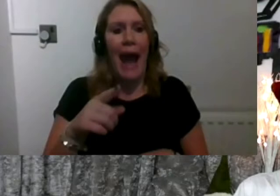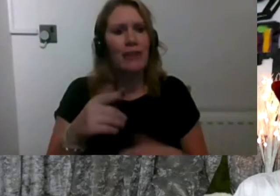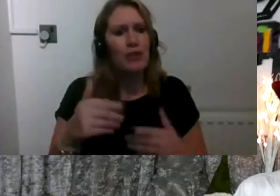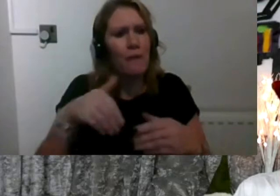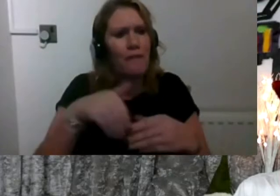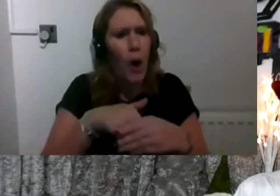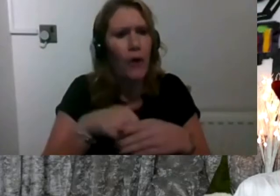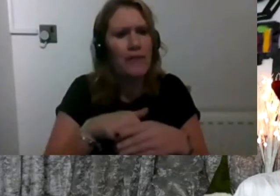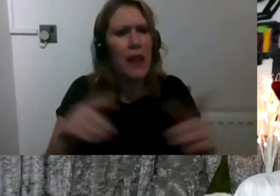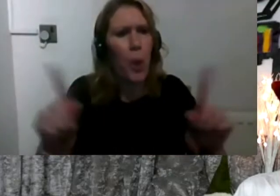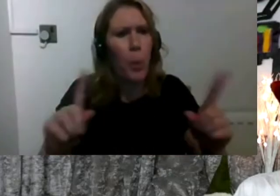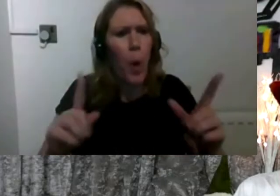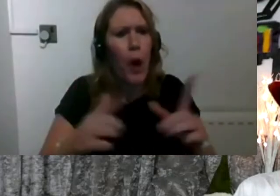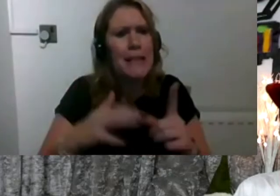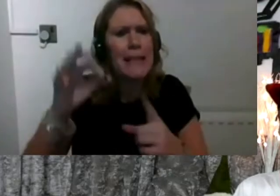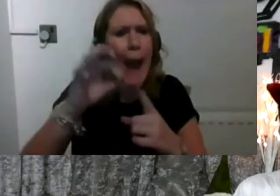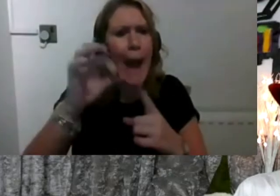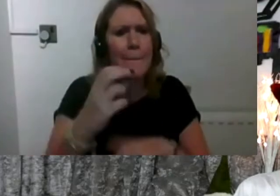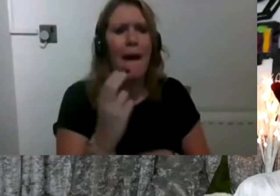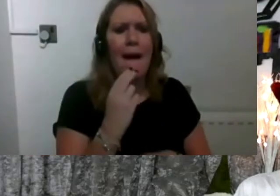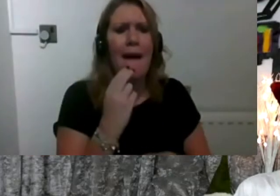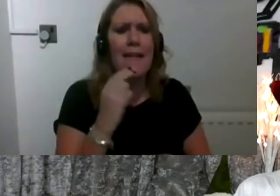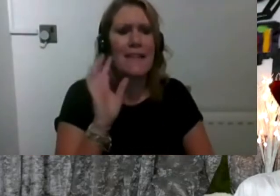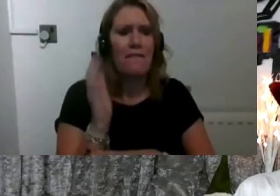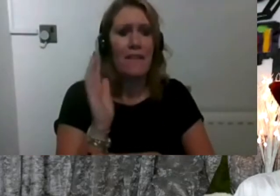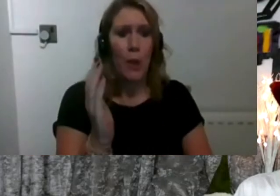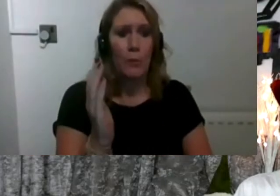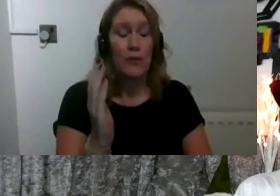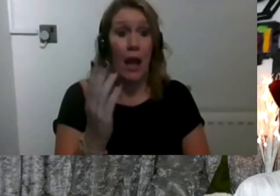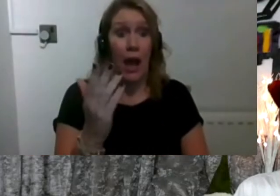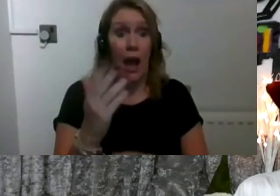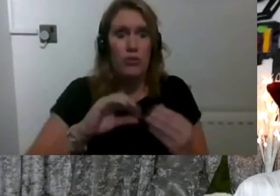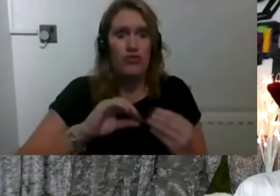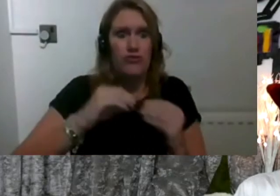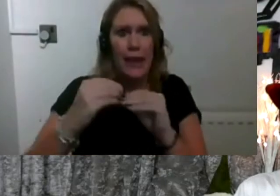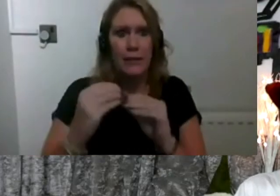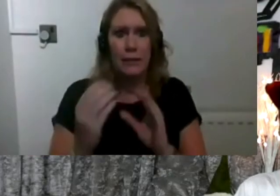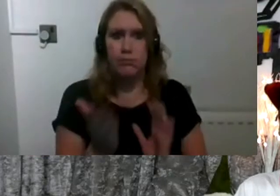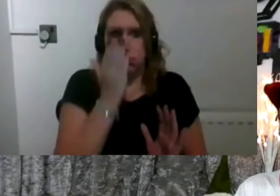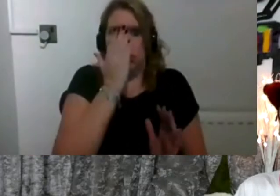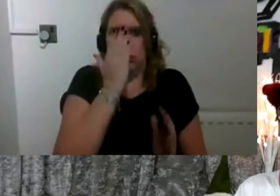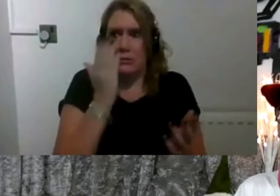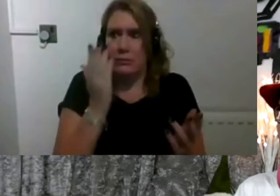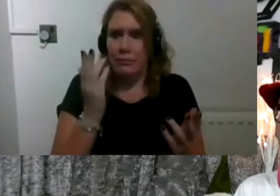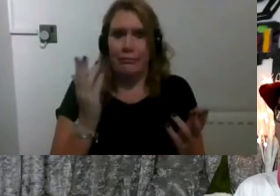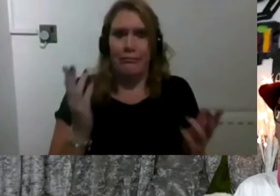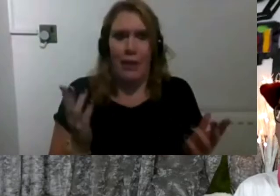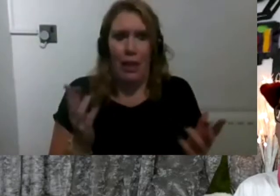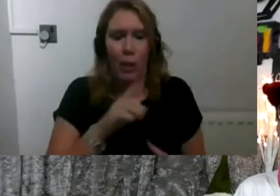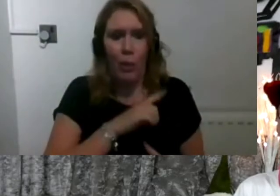created with very little notice indeed back in August when Newham was selected to